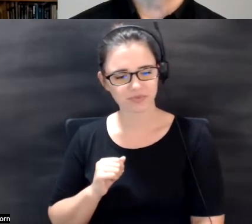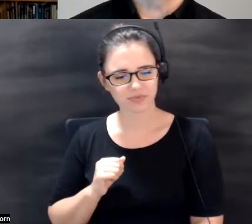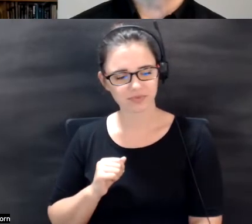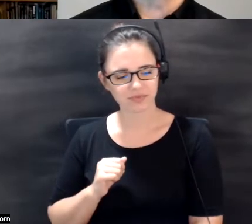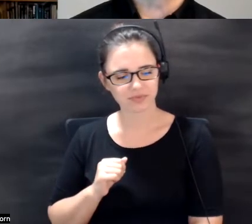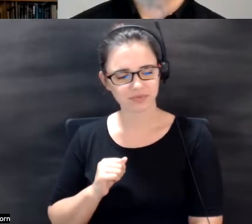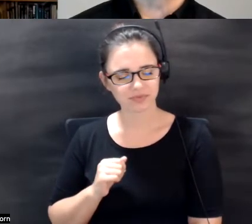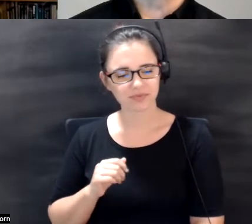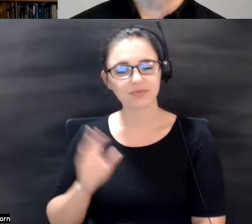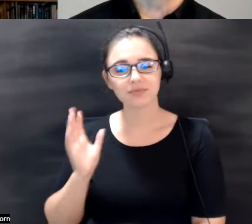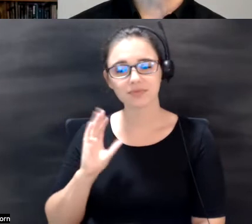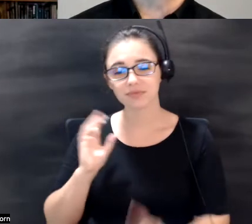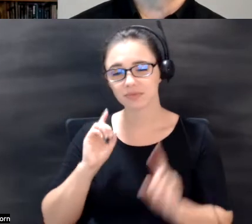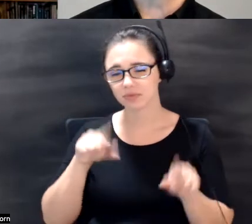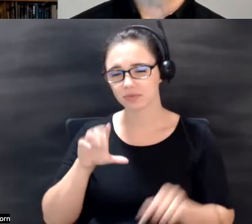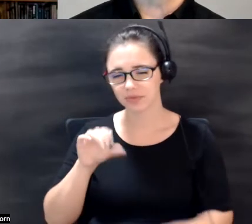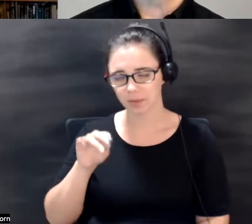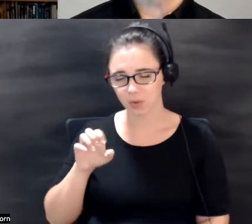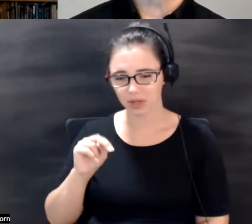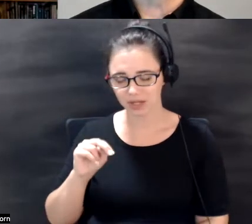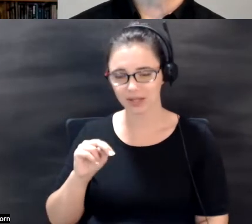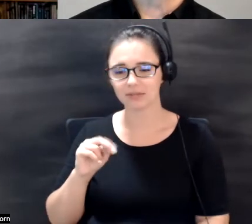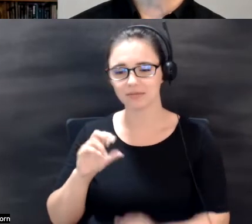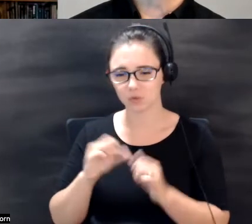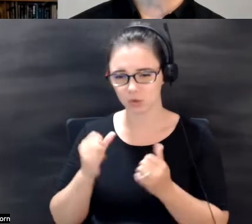the Cambodian Mutual Assistance Association, one of my, one of my jobs